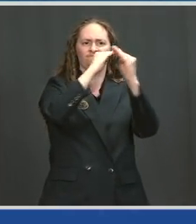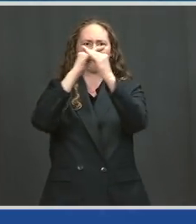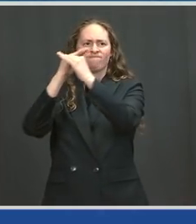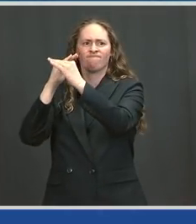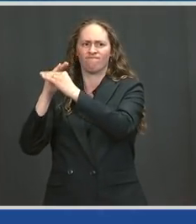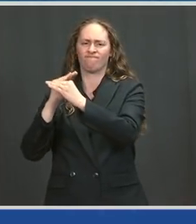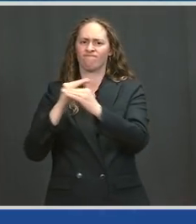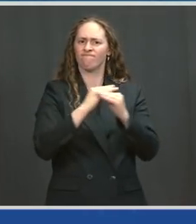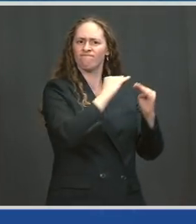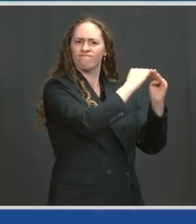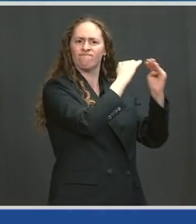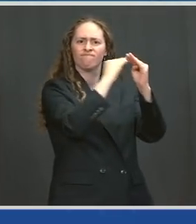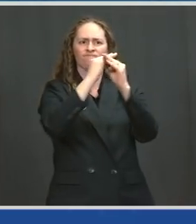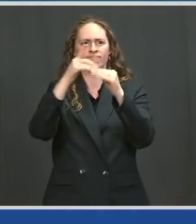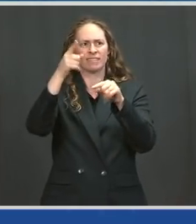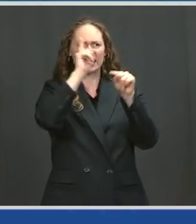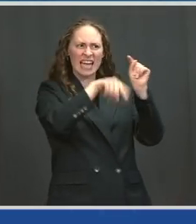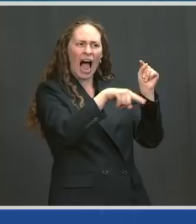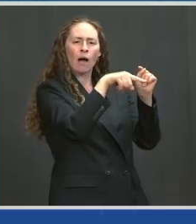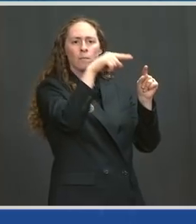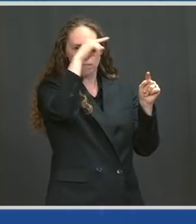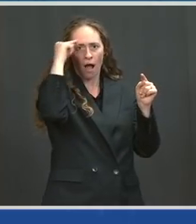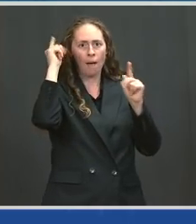A highway was built right through the heart of the community.